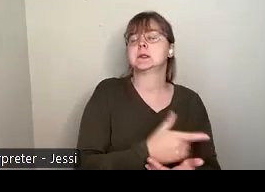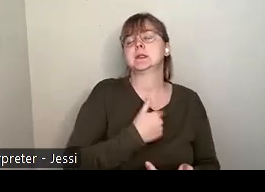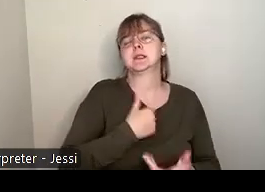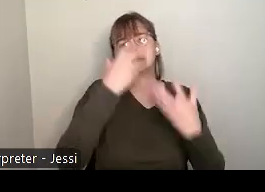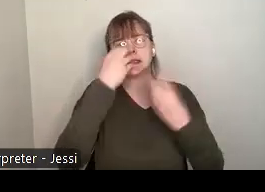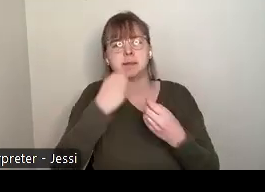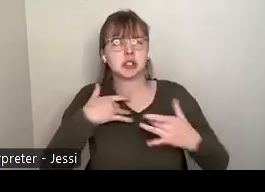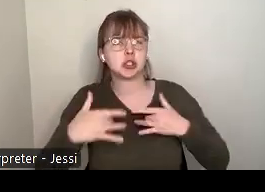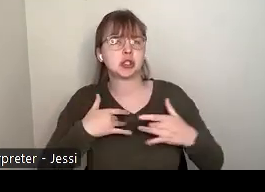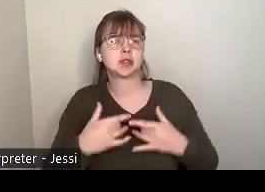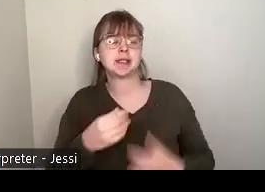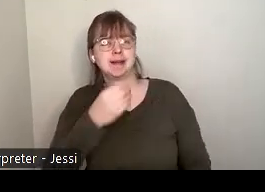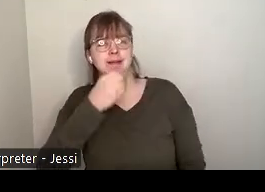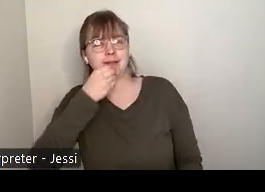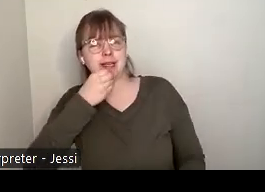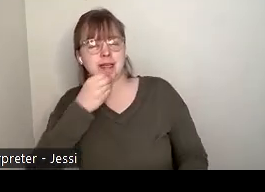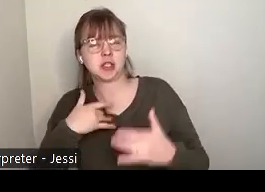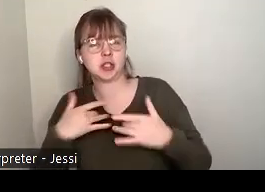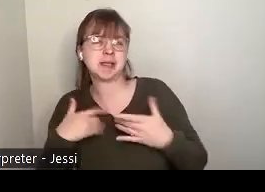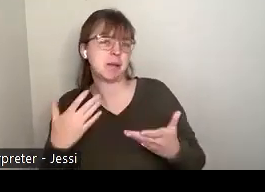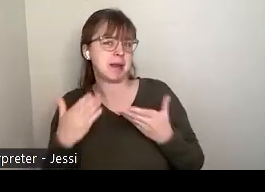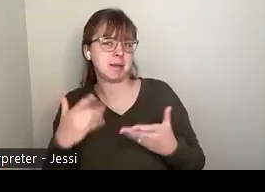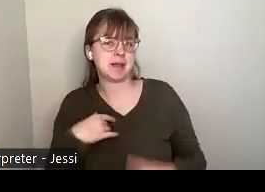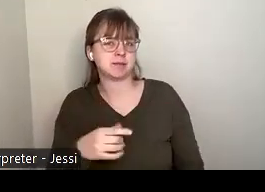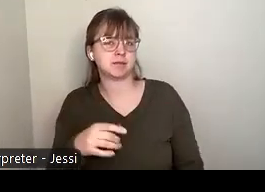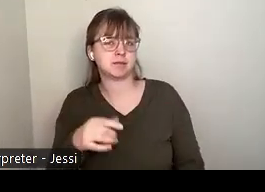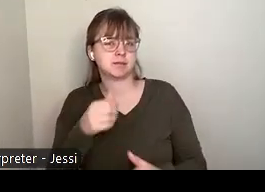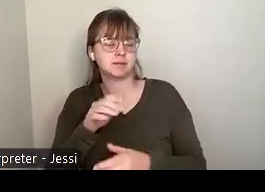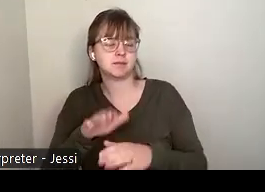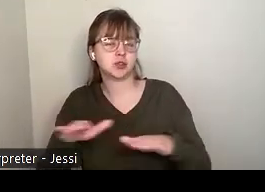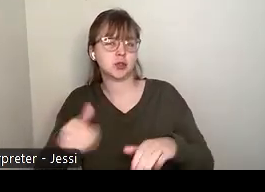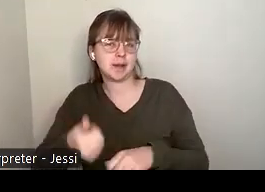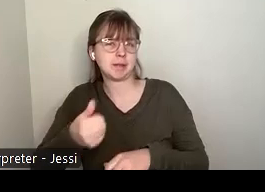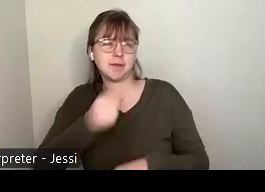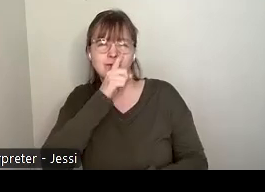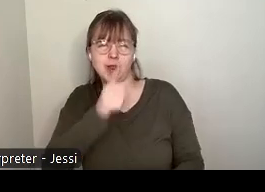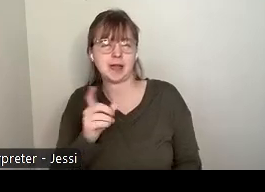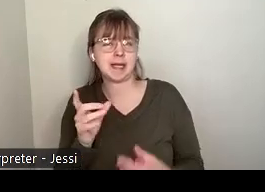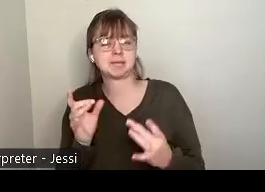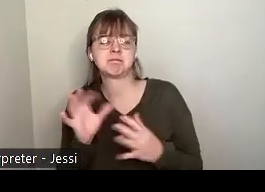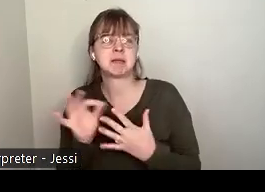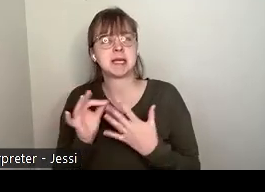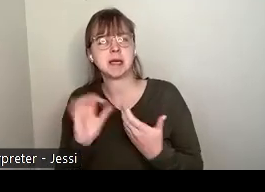be picky eating or weaning from breastfeeding um and then just overall family adjustments and